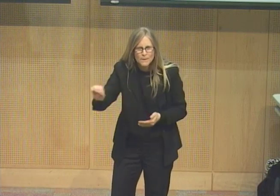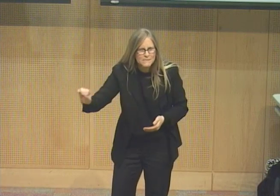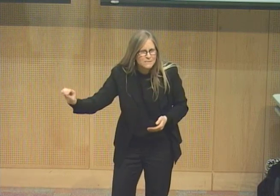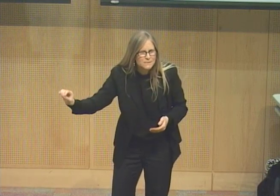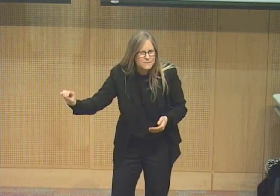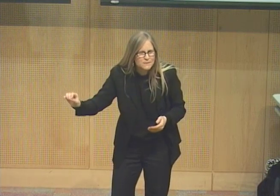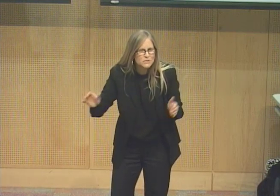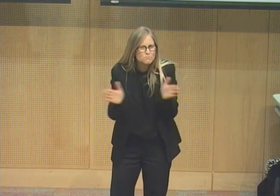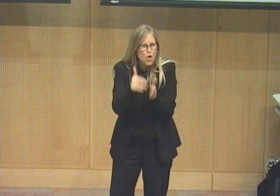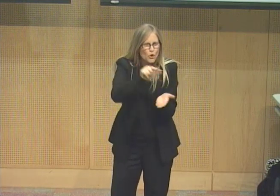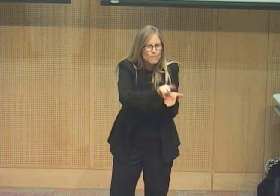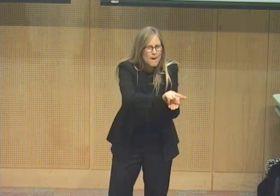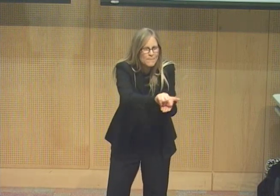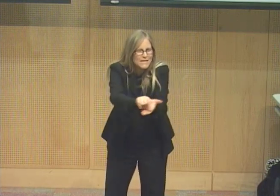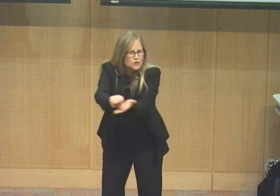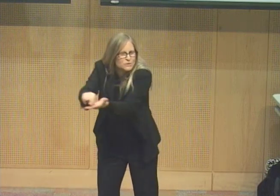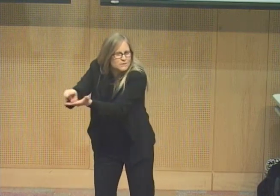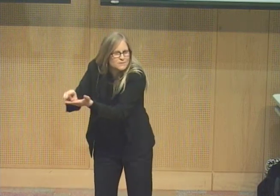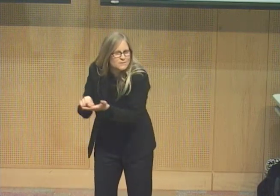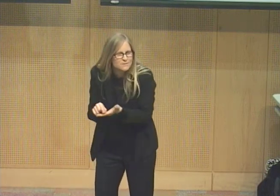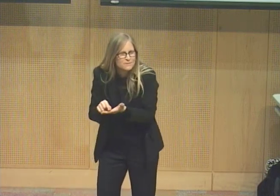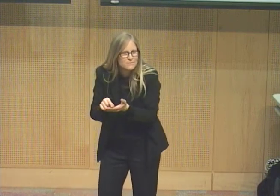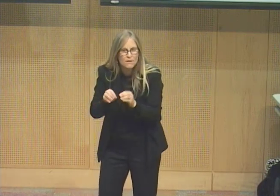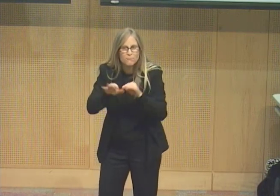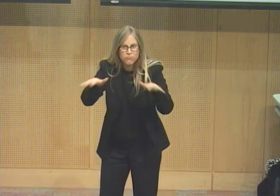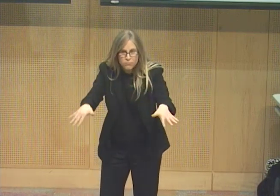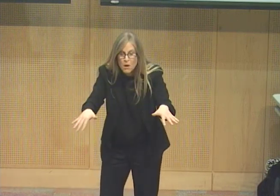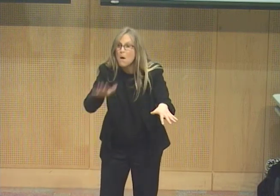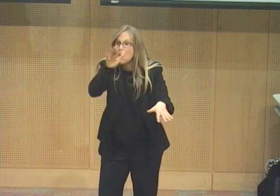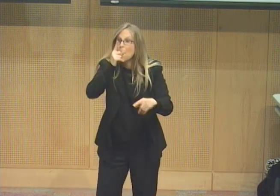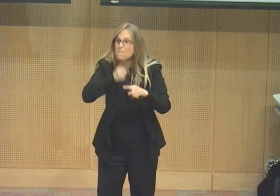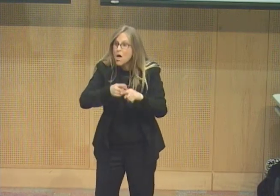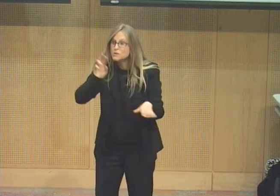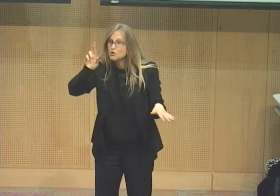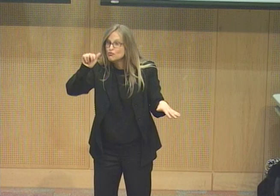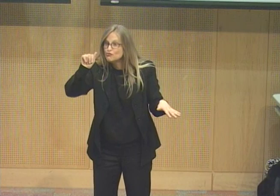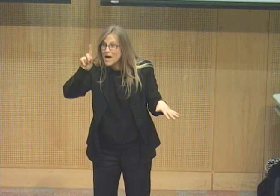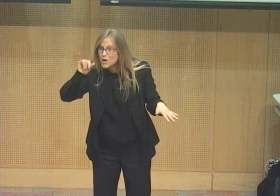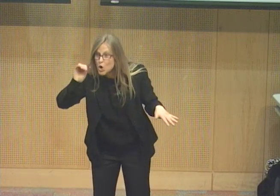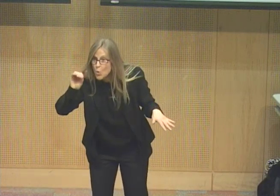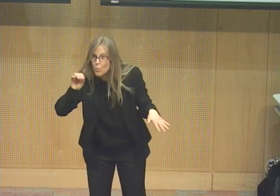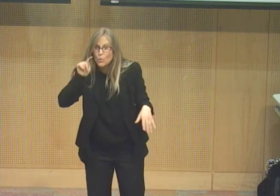much smaller, more local newspapers. They also own radio and television shows.